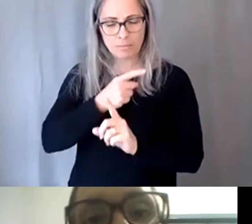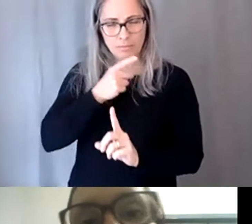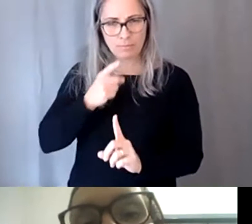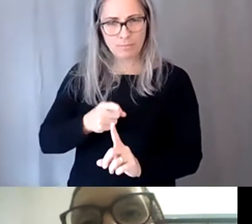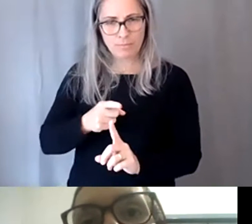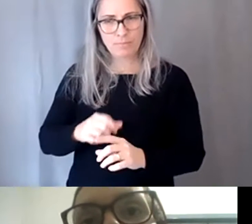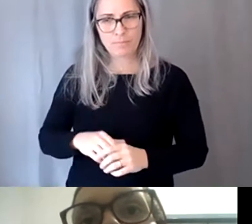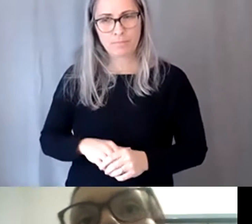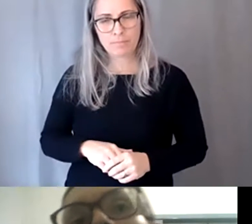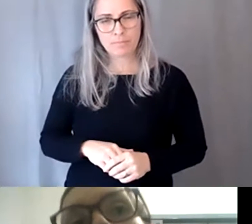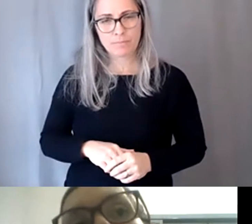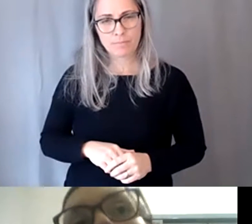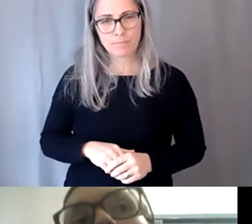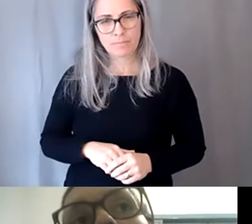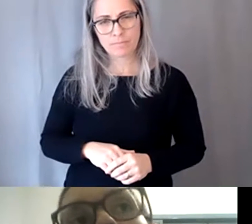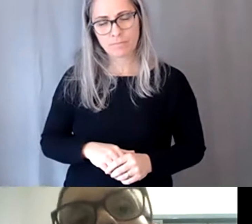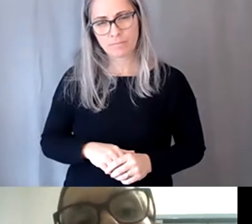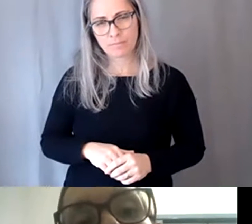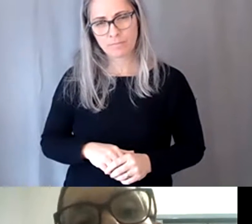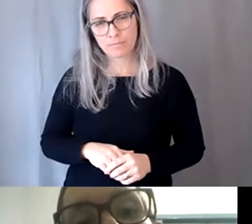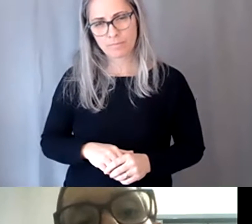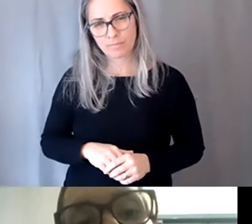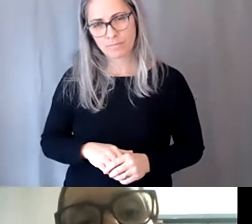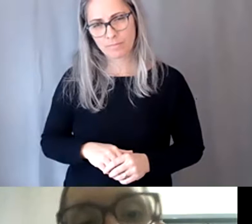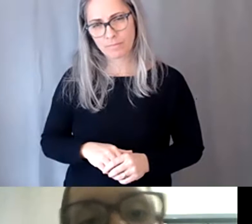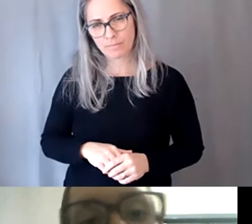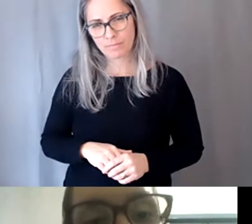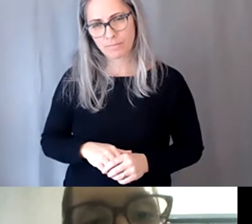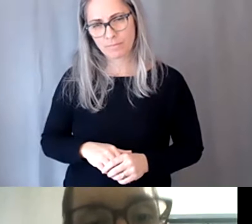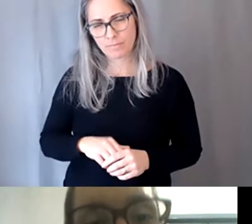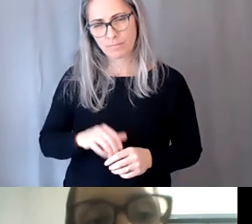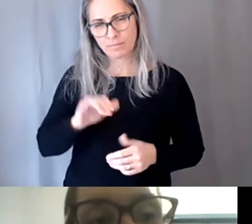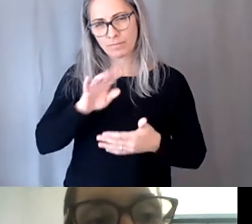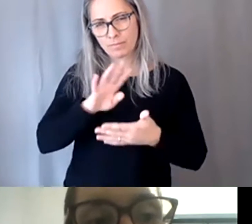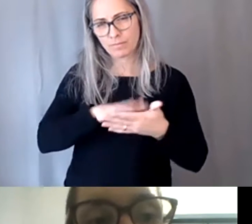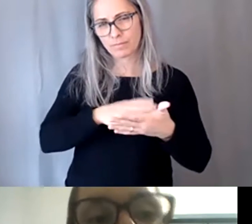we're going to resolve something some things